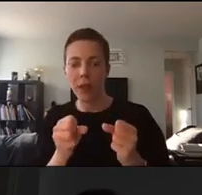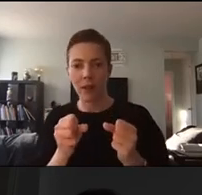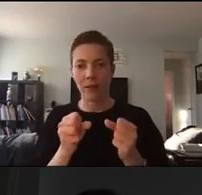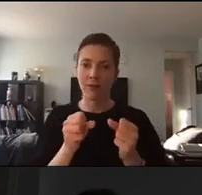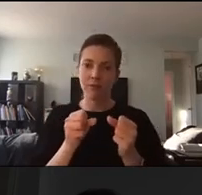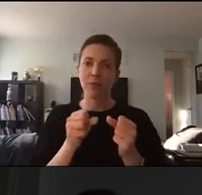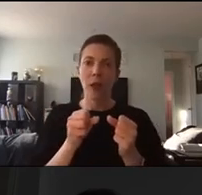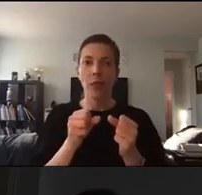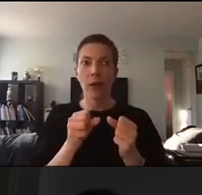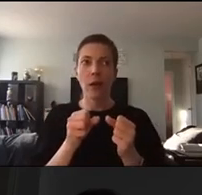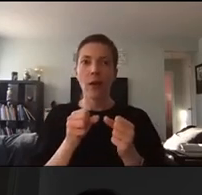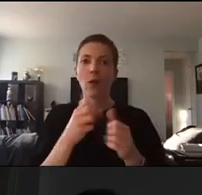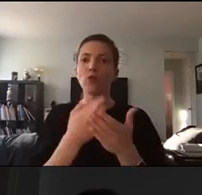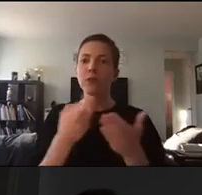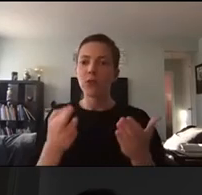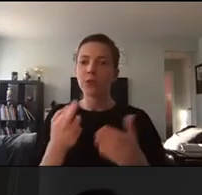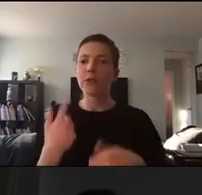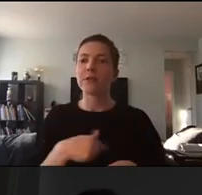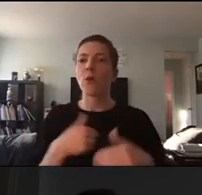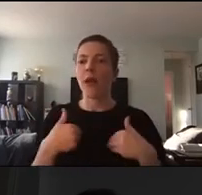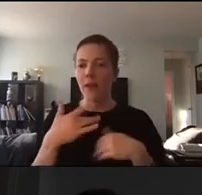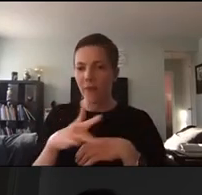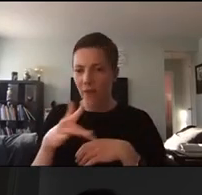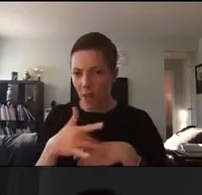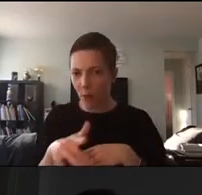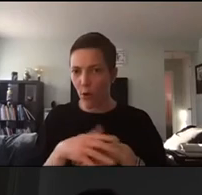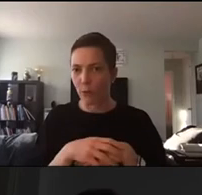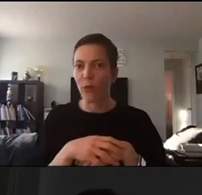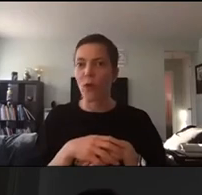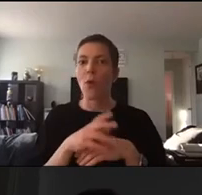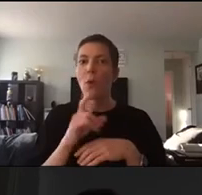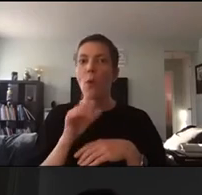That would that then strengthen the resources that we have available or will